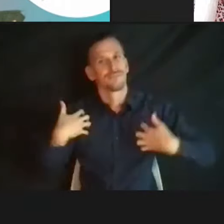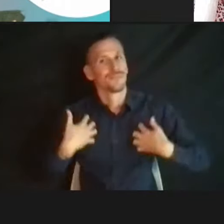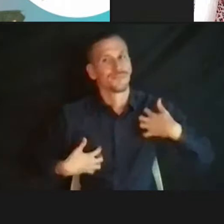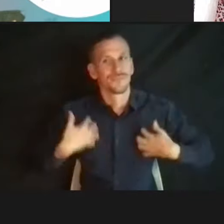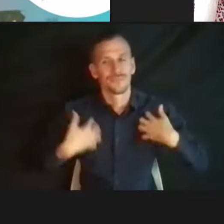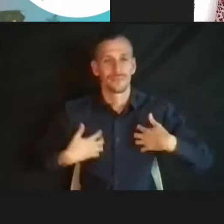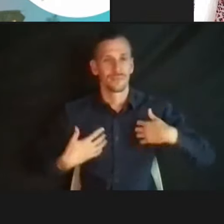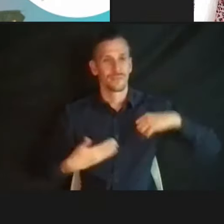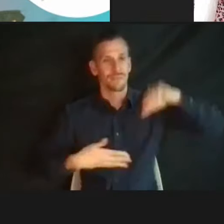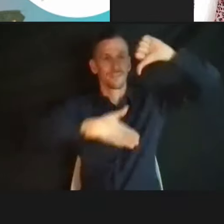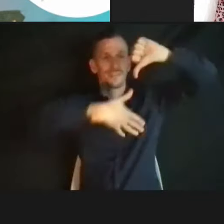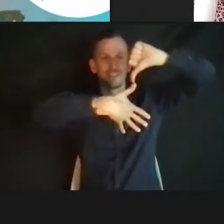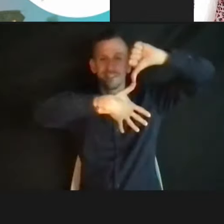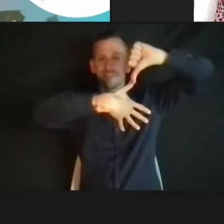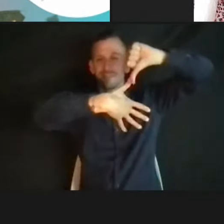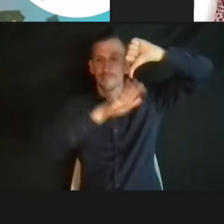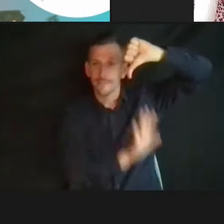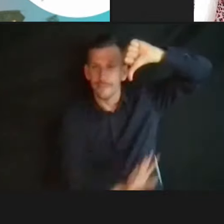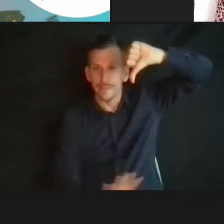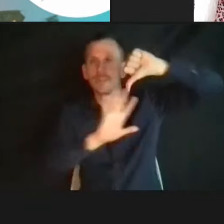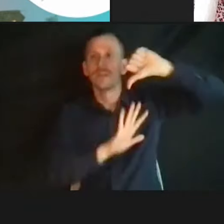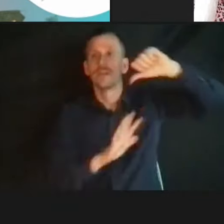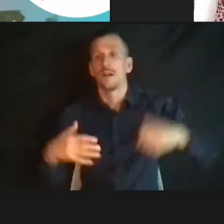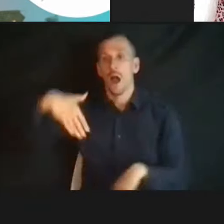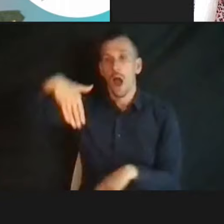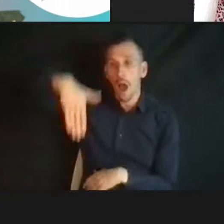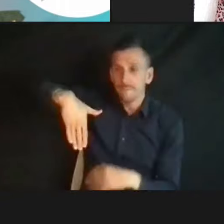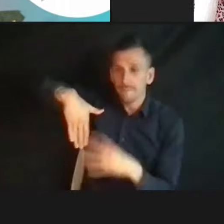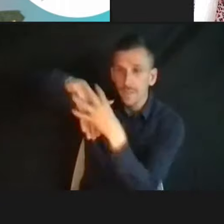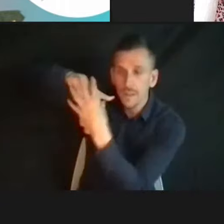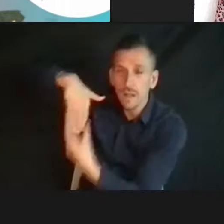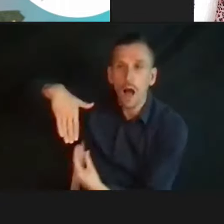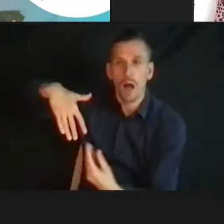but the capitalist system and the food systems that we currently have are unsustainable.